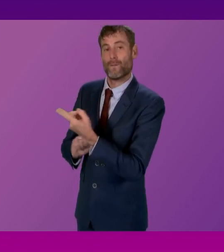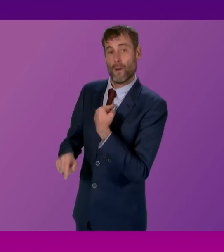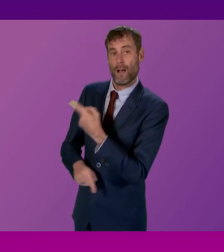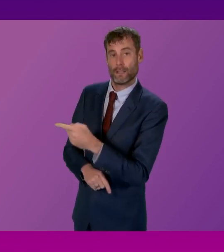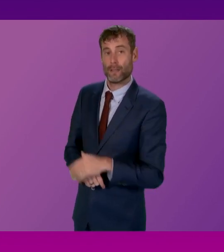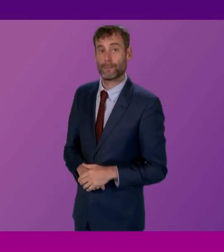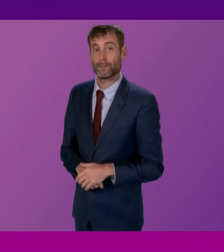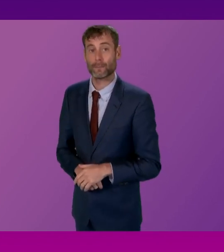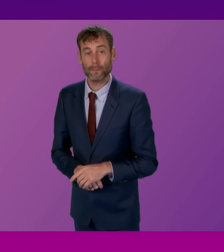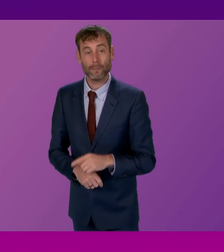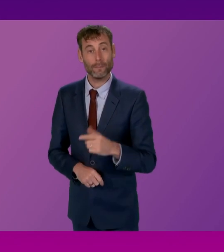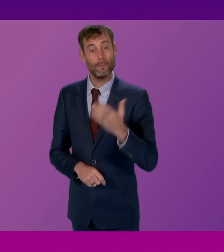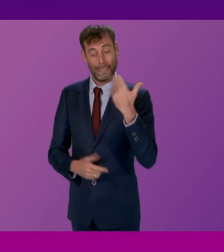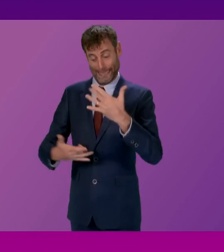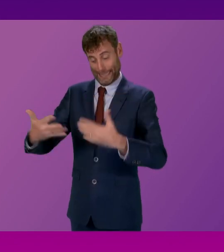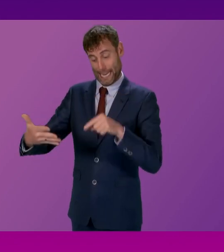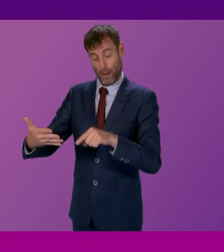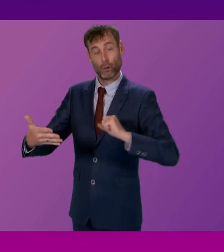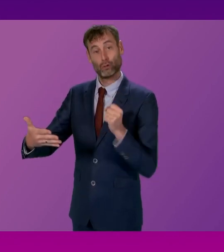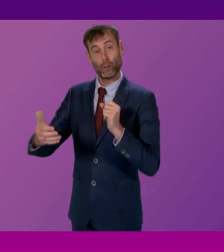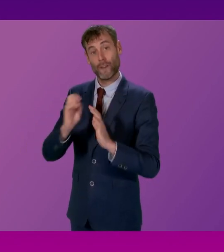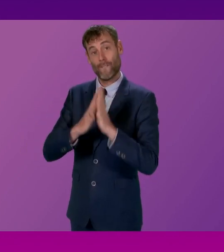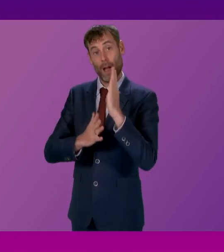Recent data from the Scottish Fire and Rescue Service shows that the number of deliberate